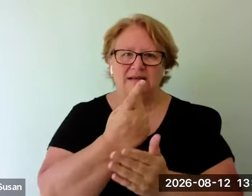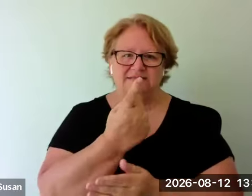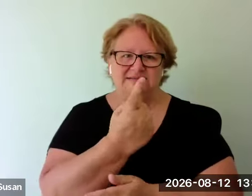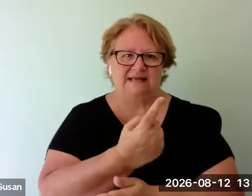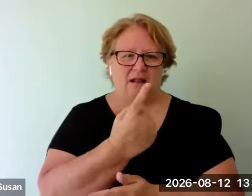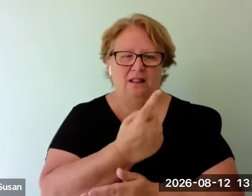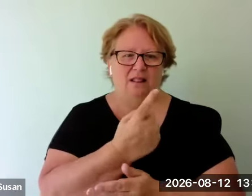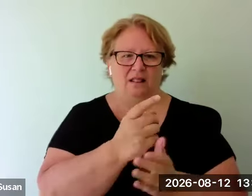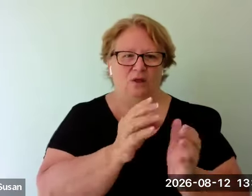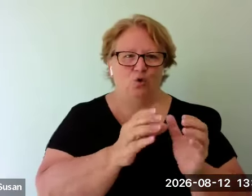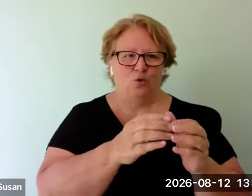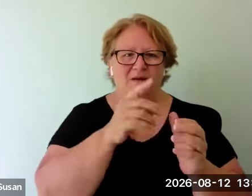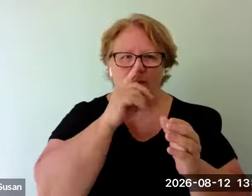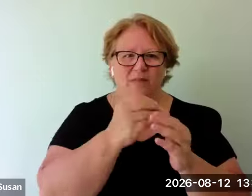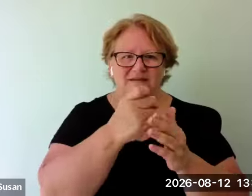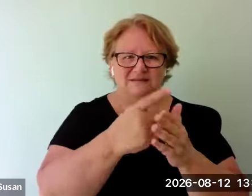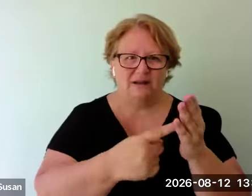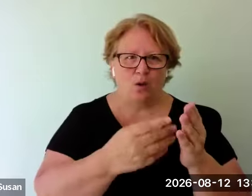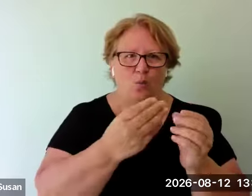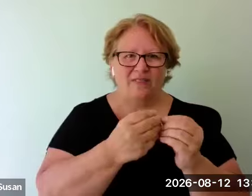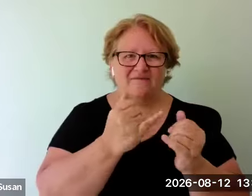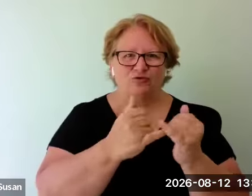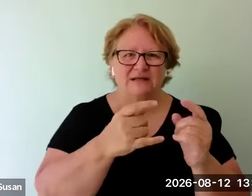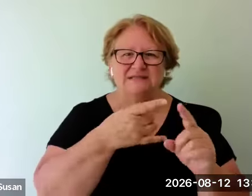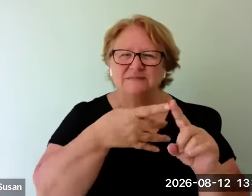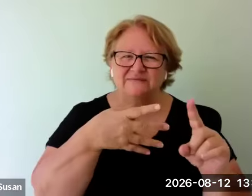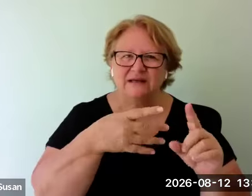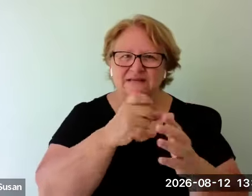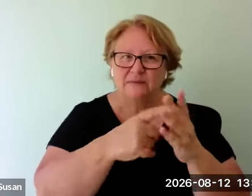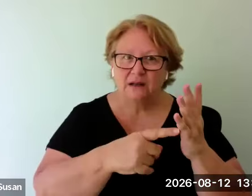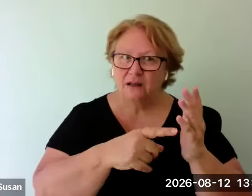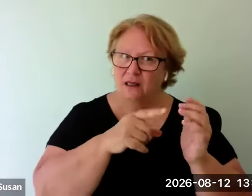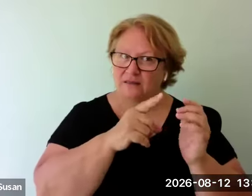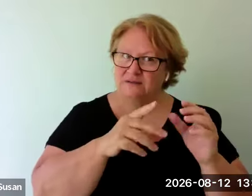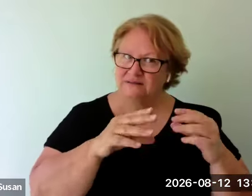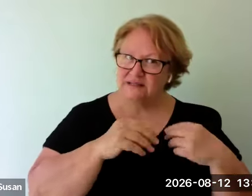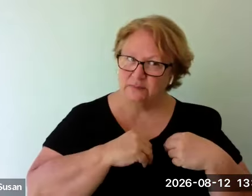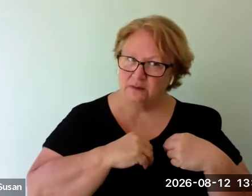someone has a small FTE or full-time equivalent at a university and is likely to focus on a single group of